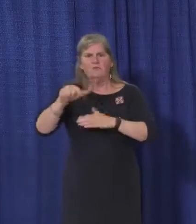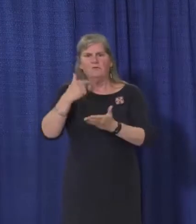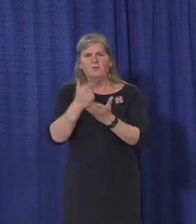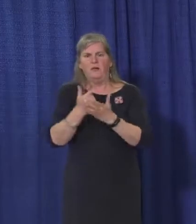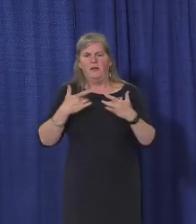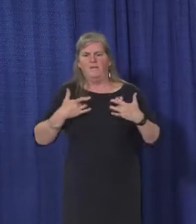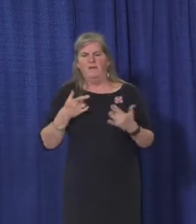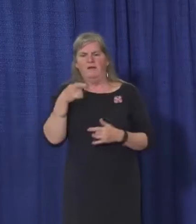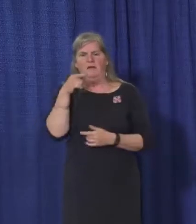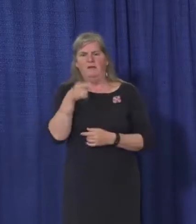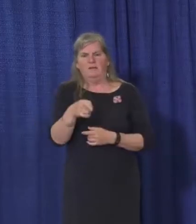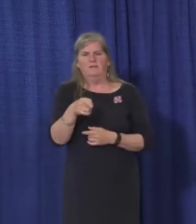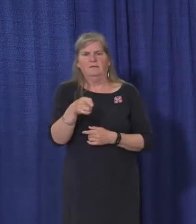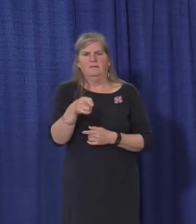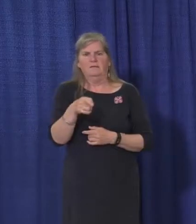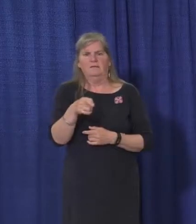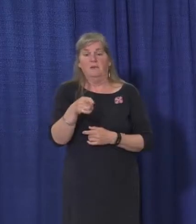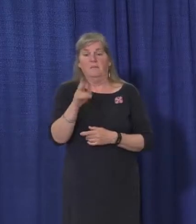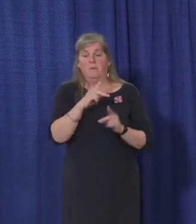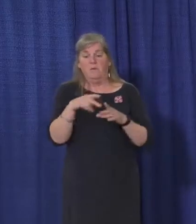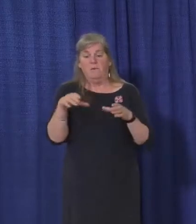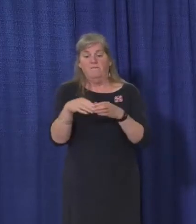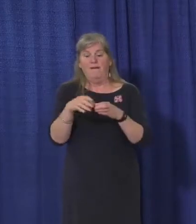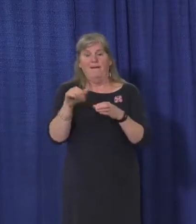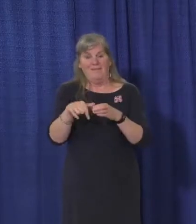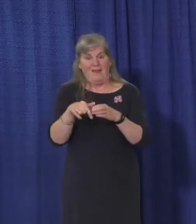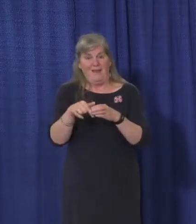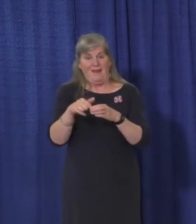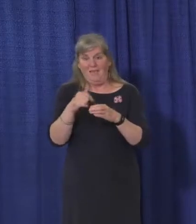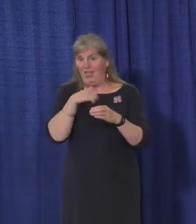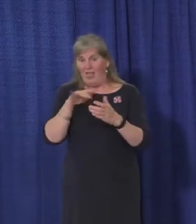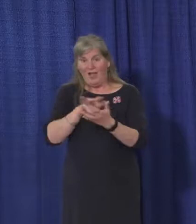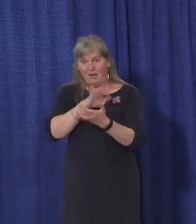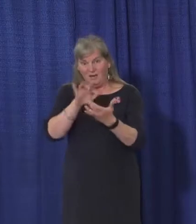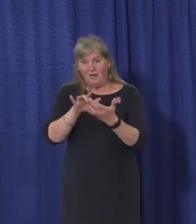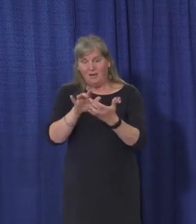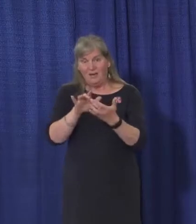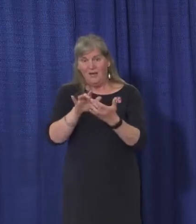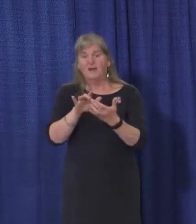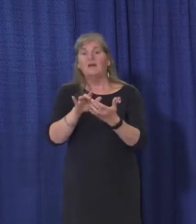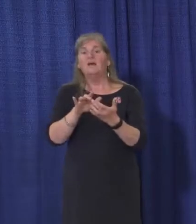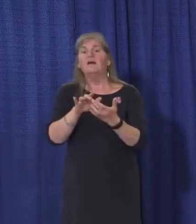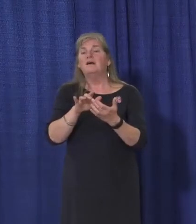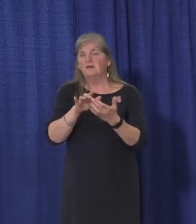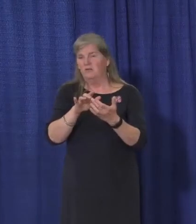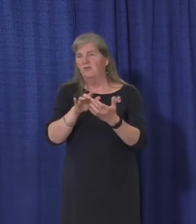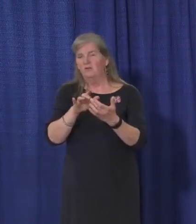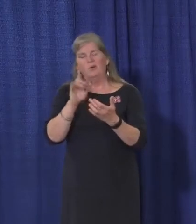after grout event and those people if they haven't already been contacted should consider